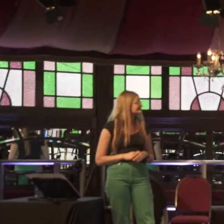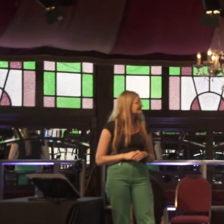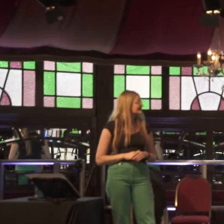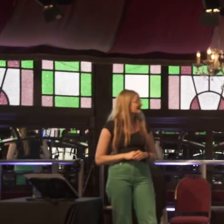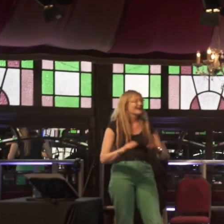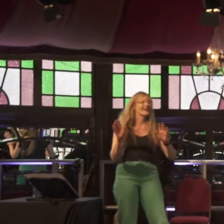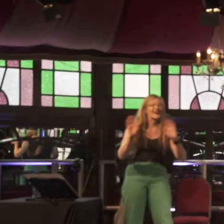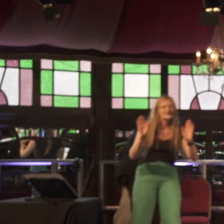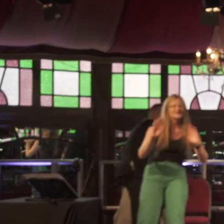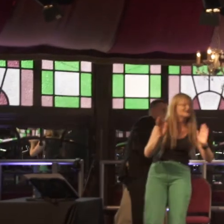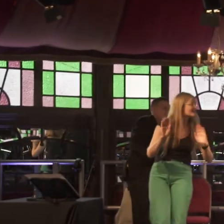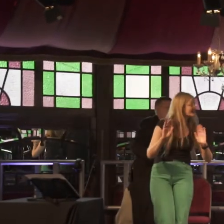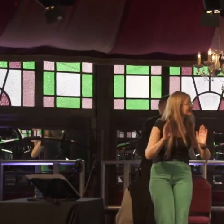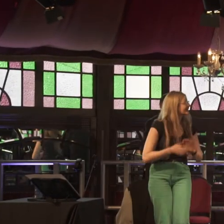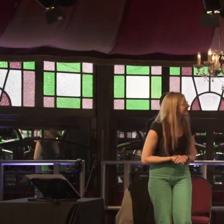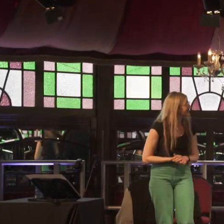Hello, is going to be on my post. You had one job.